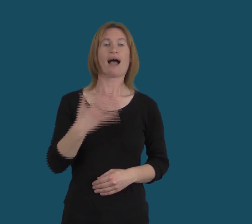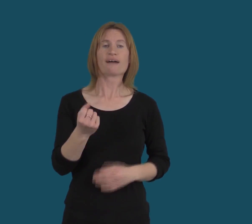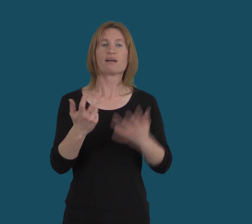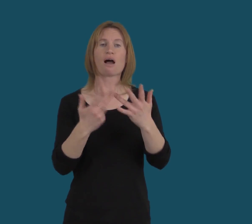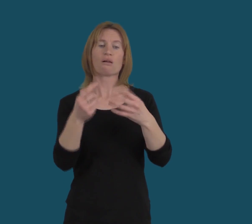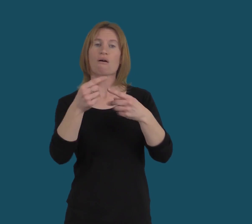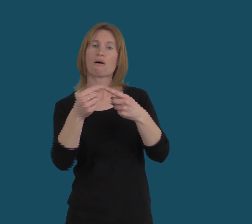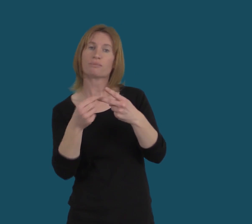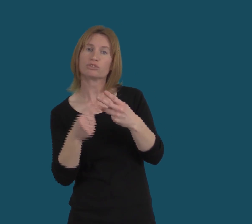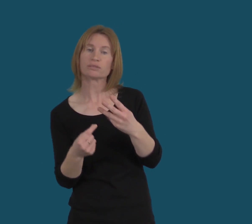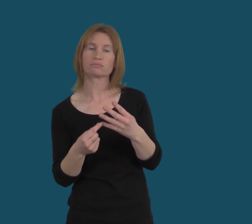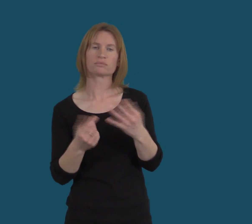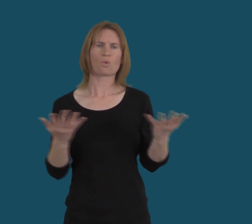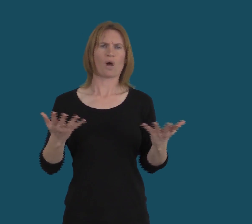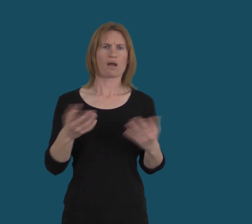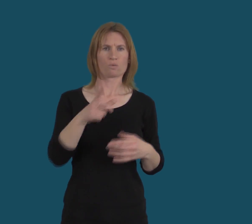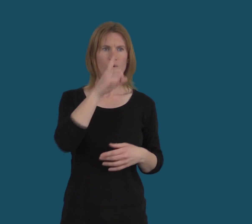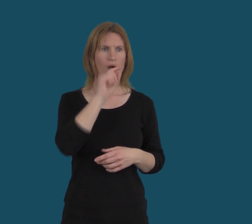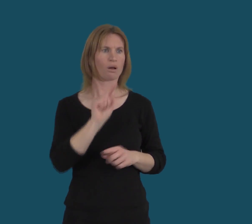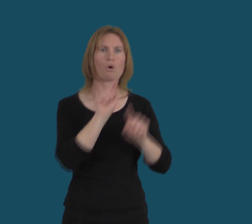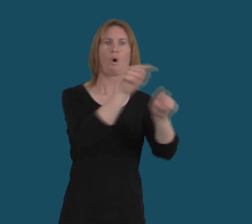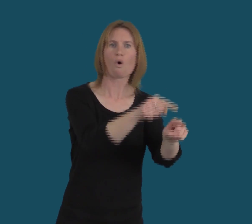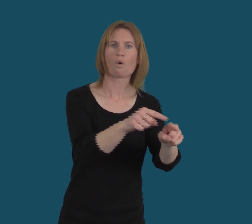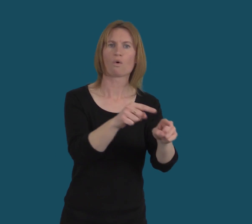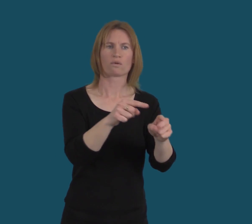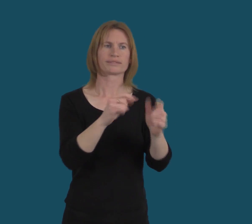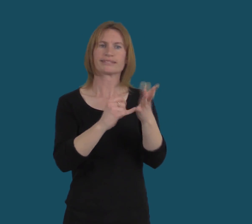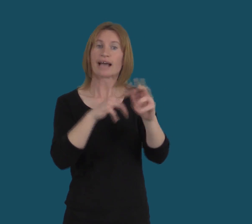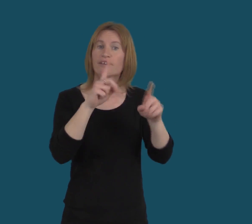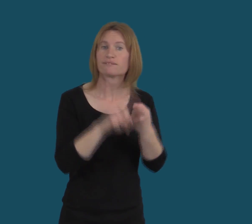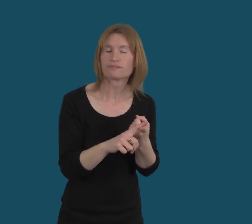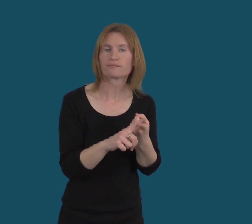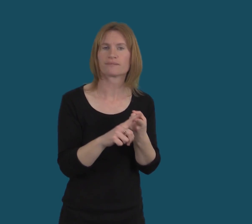There are a few other options that may be safer.